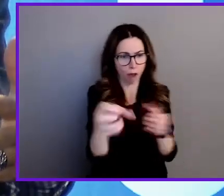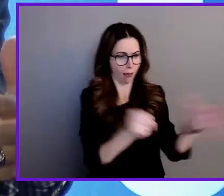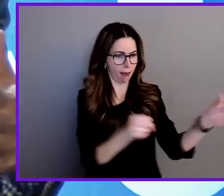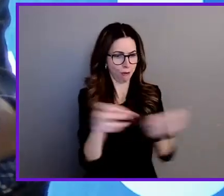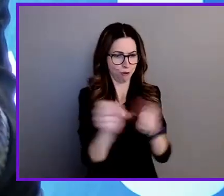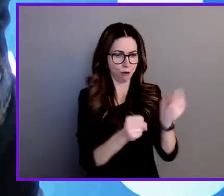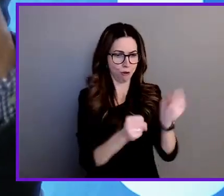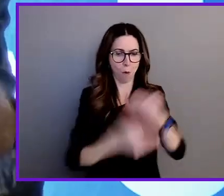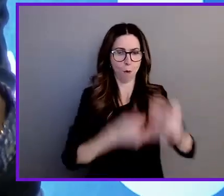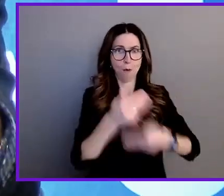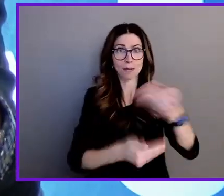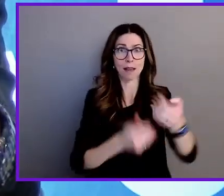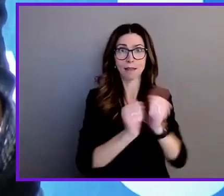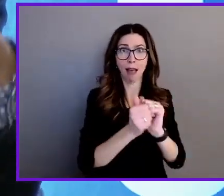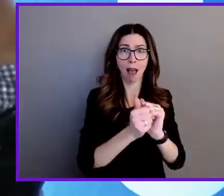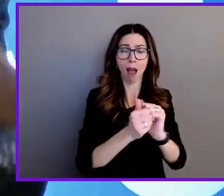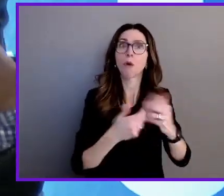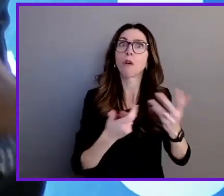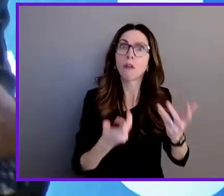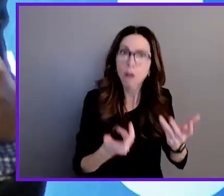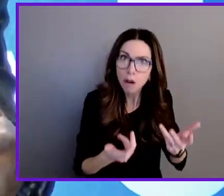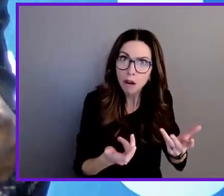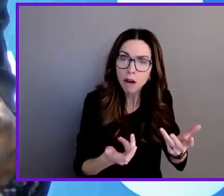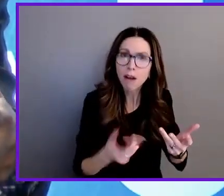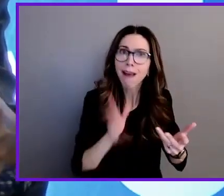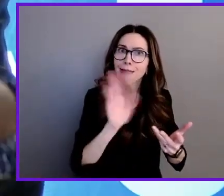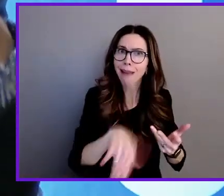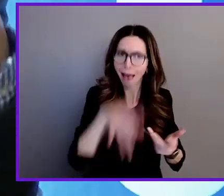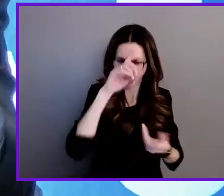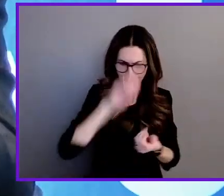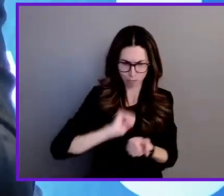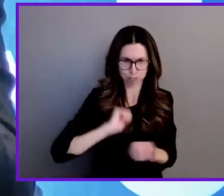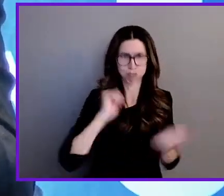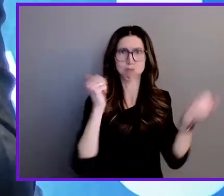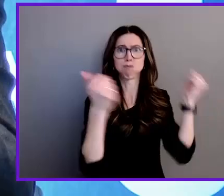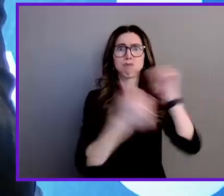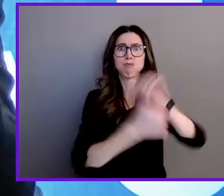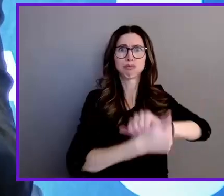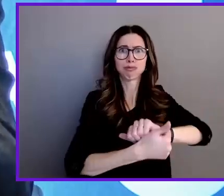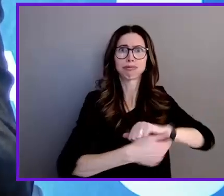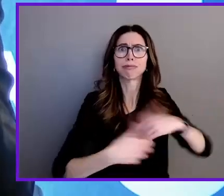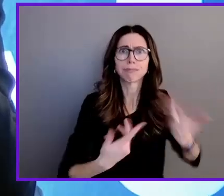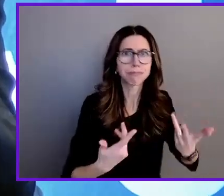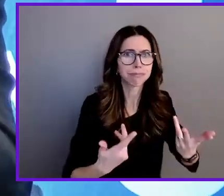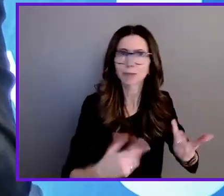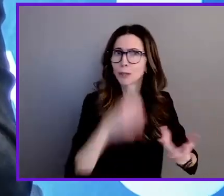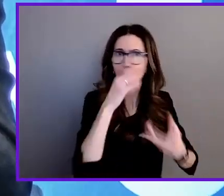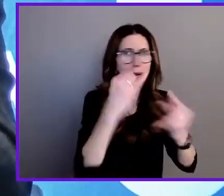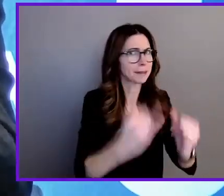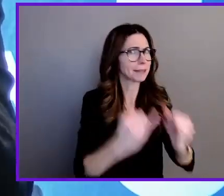That was also a very decolonial approach. It centered on the human beings,